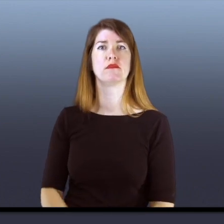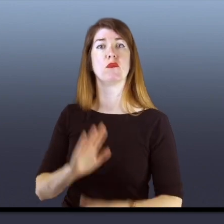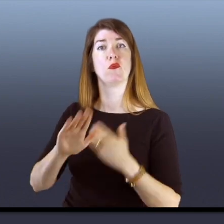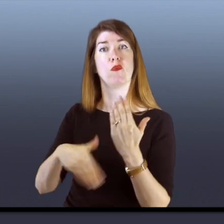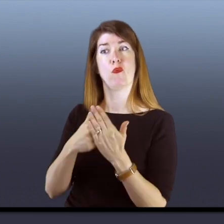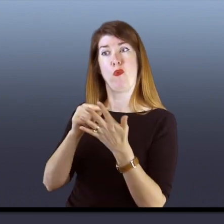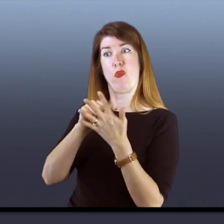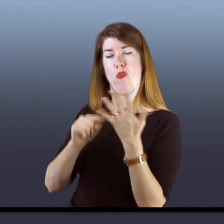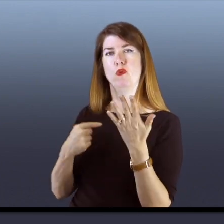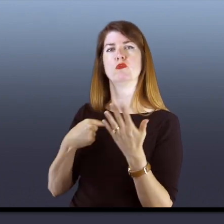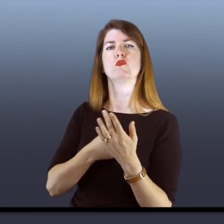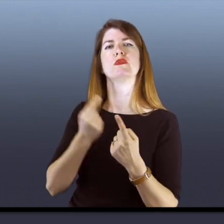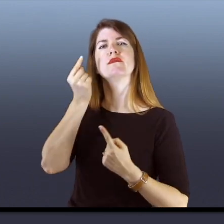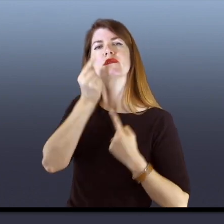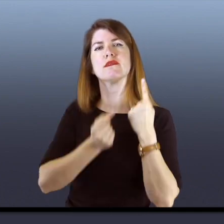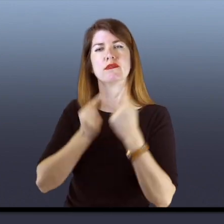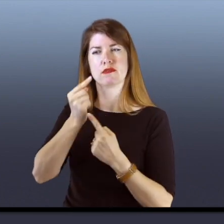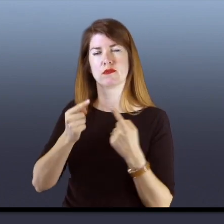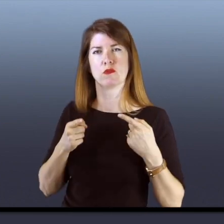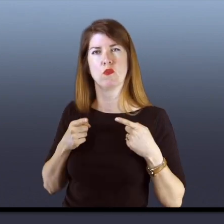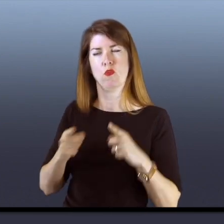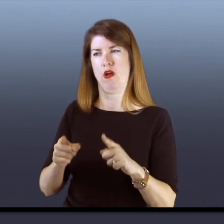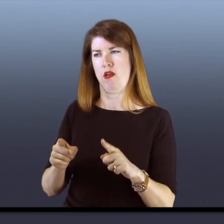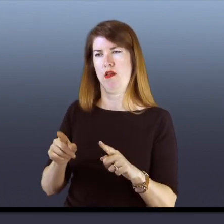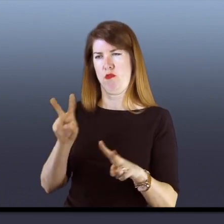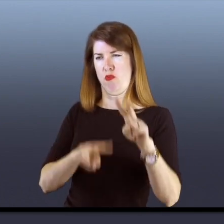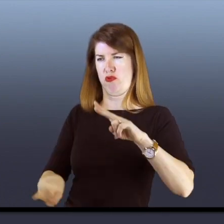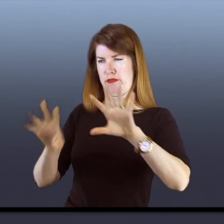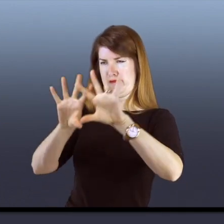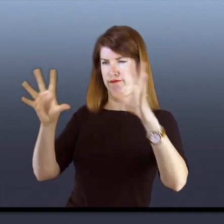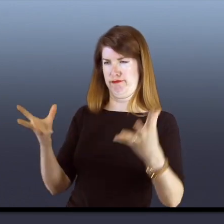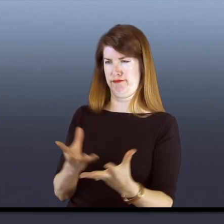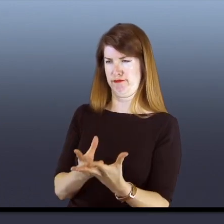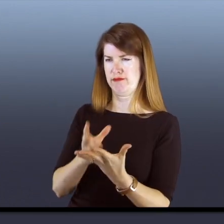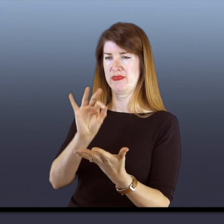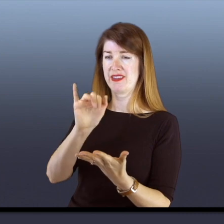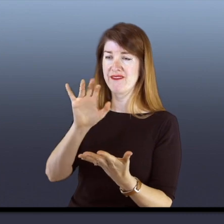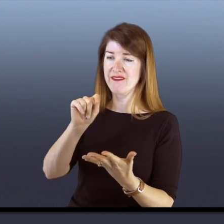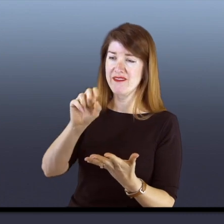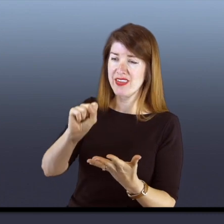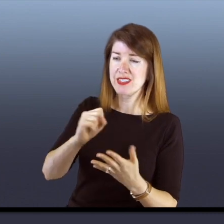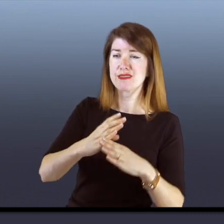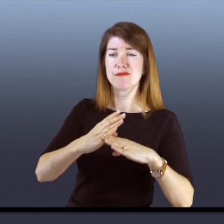All those things are things that we consider when we are looking at the facts, the barriers,